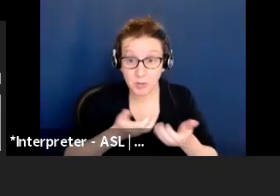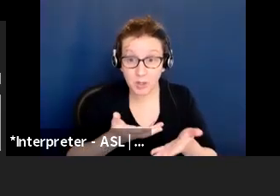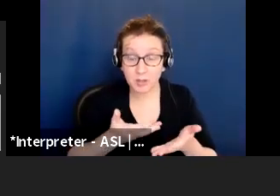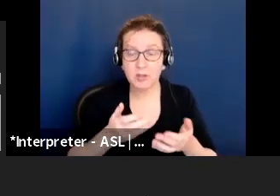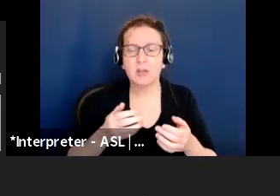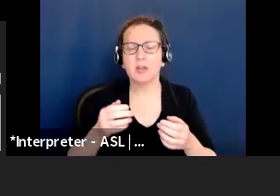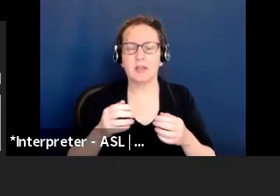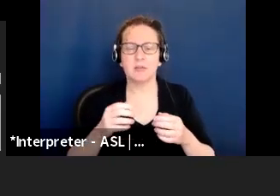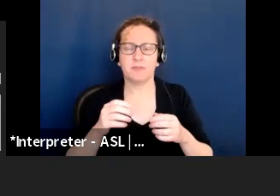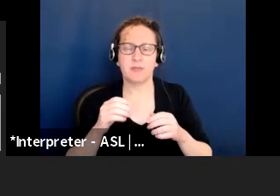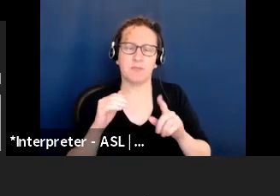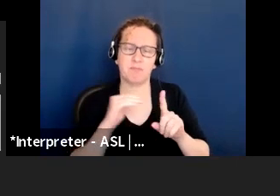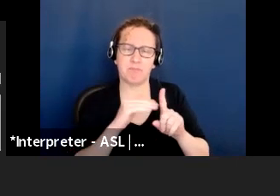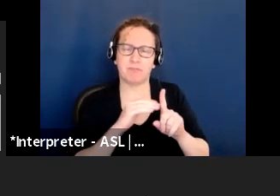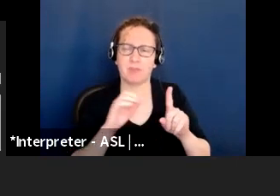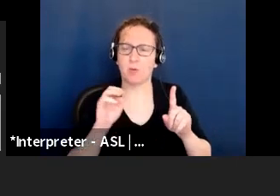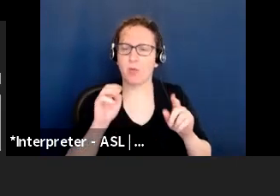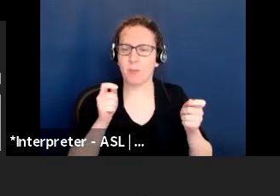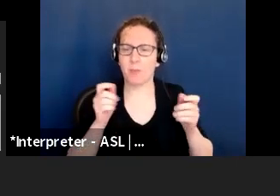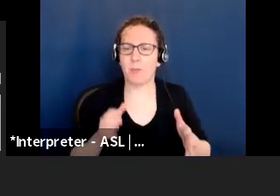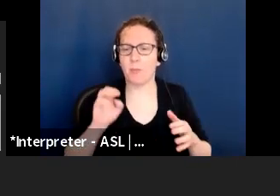if you would like to speak or to send it in the chat.